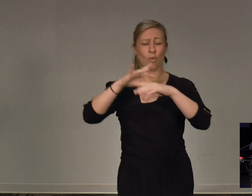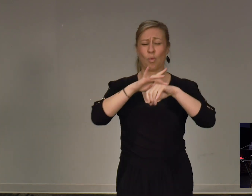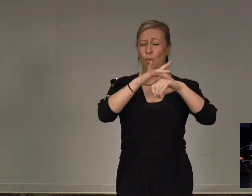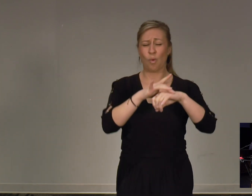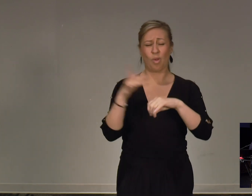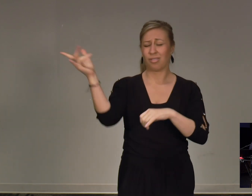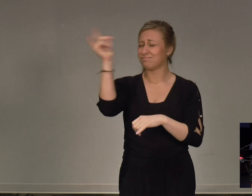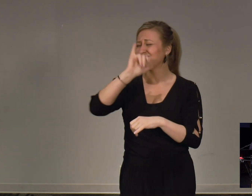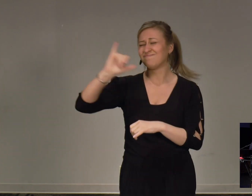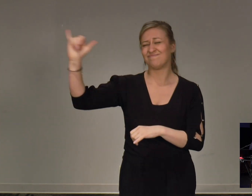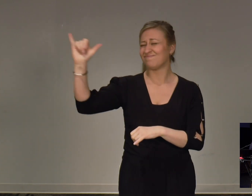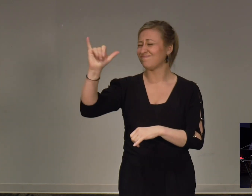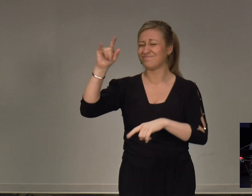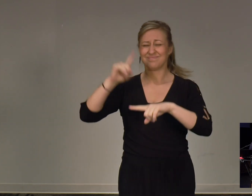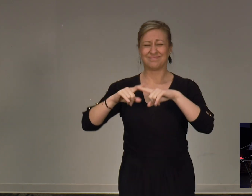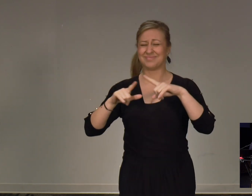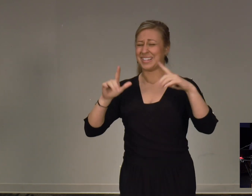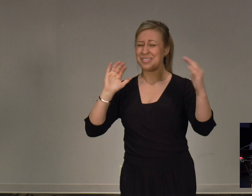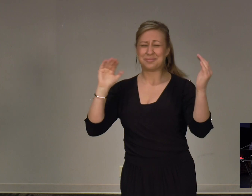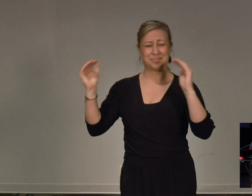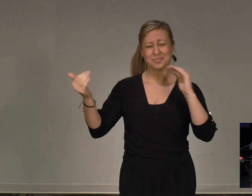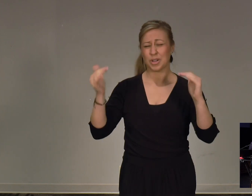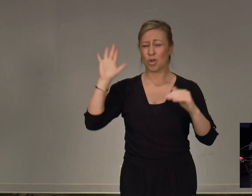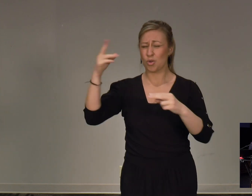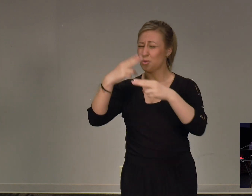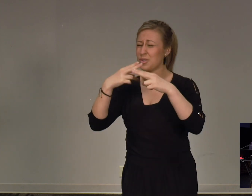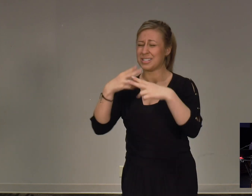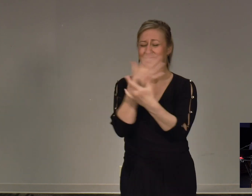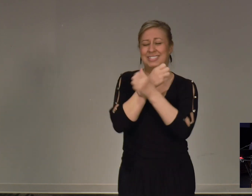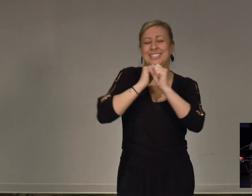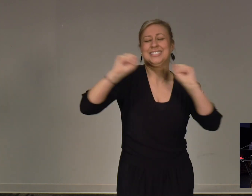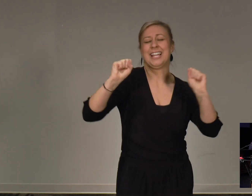Yours is the Name it saves. Yours is the Name that raises from the dead.